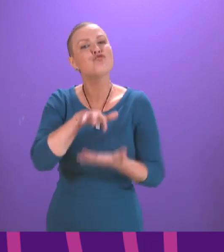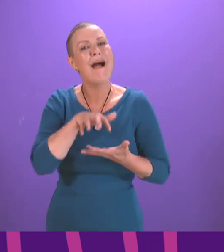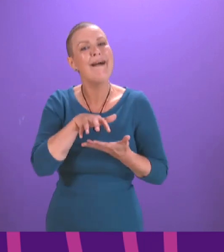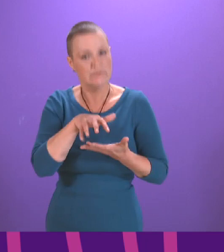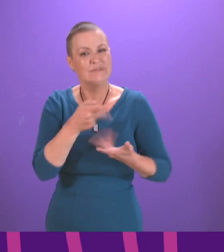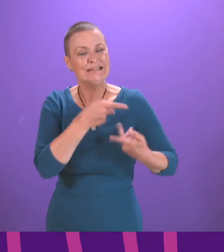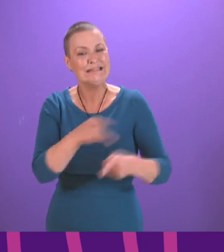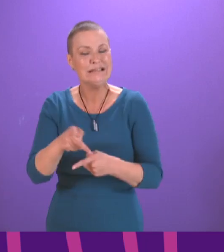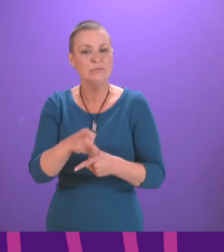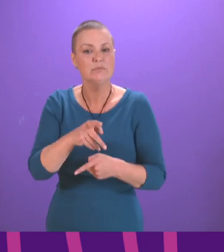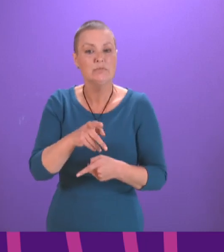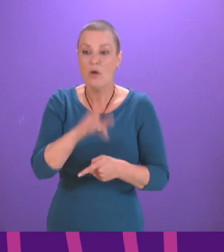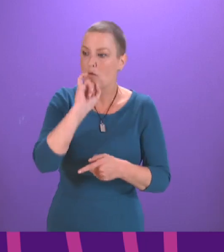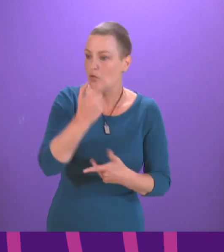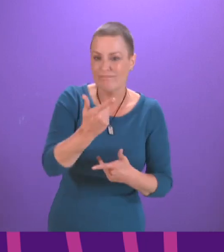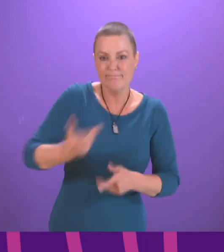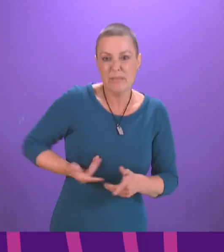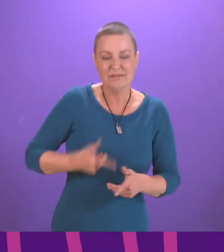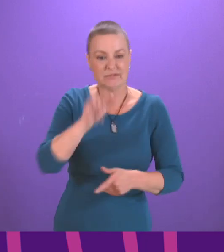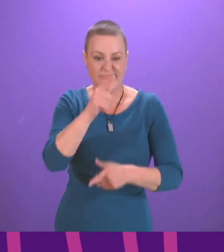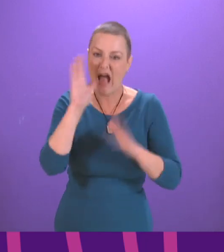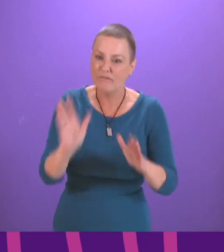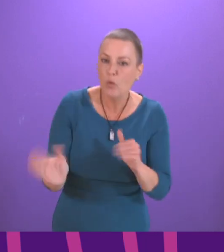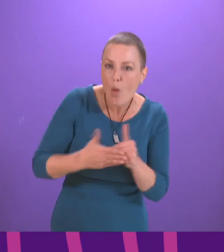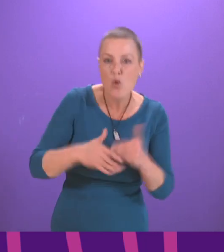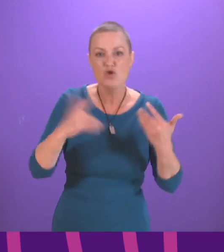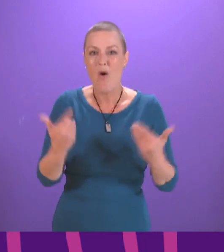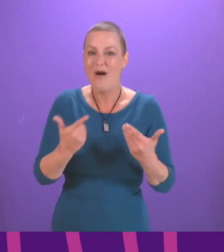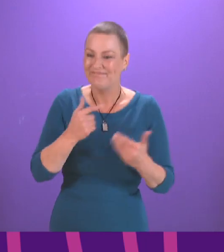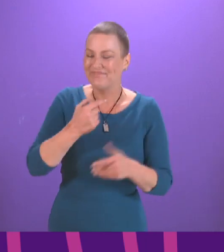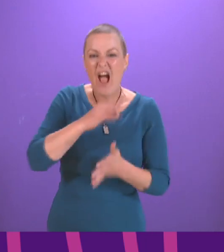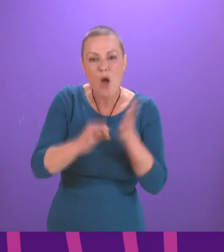that will be closed or have their trading restricted, we have put in place a grant scheme